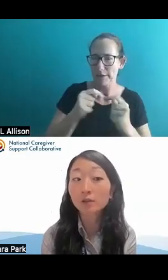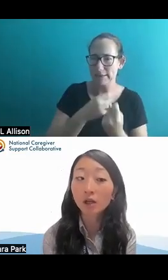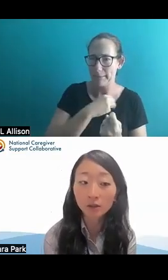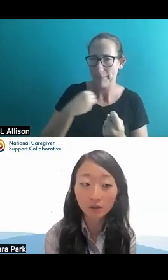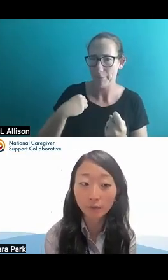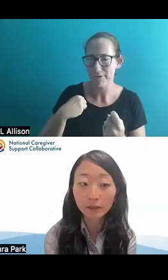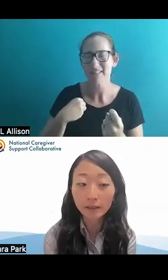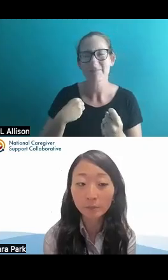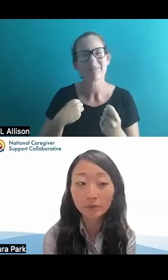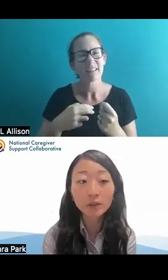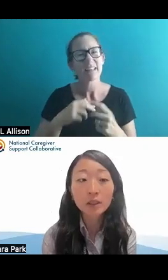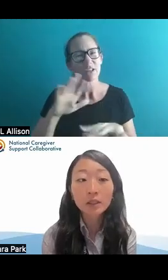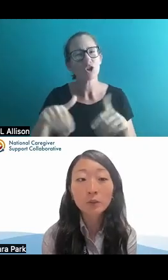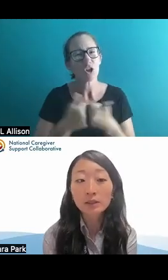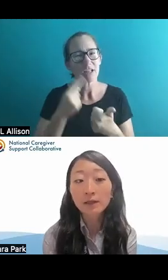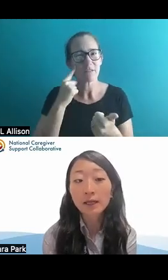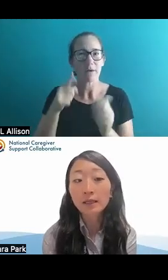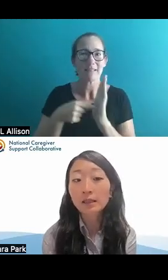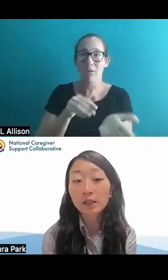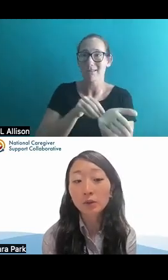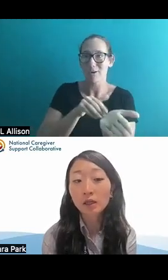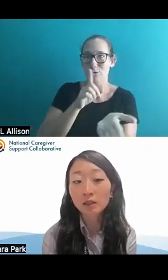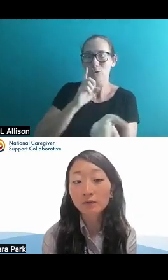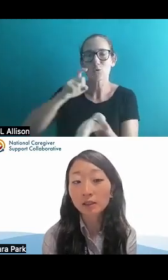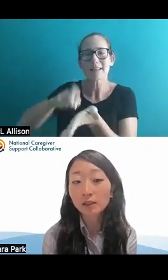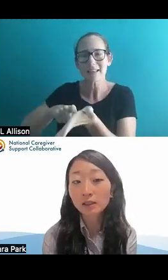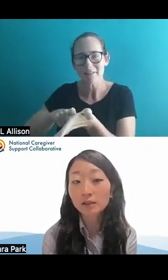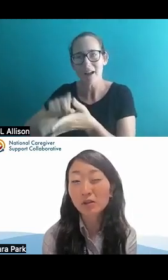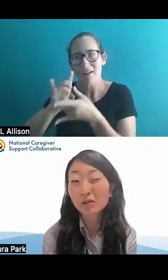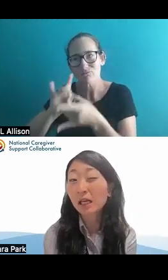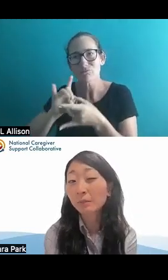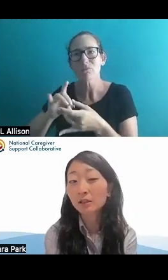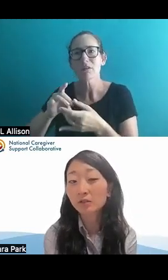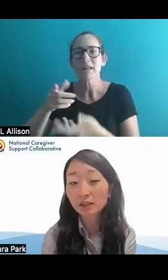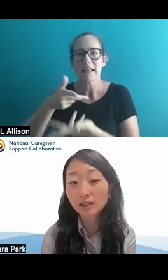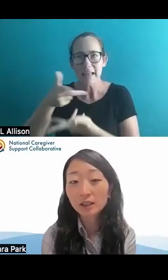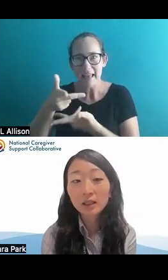a doctor, for example, to identify and engage with caregivers, is due to time constraints.